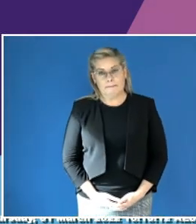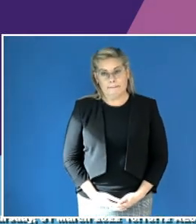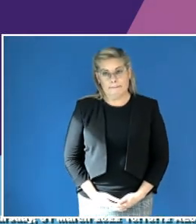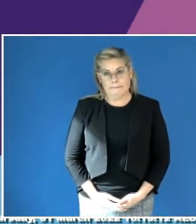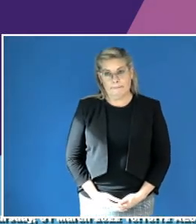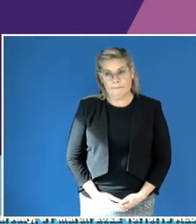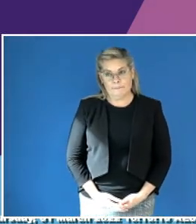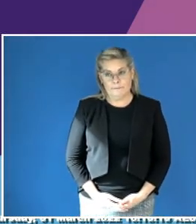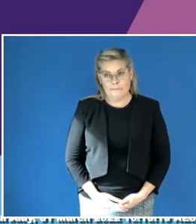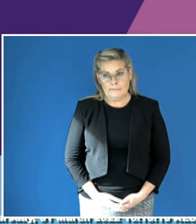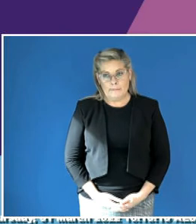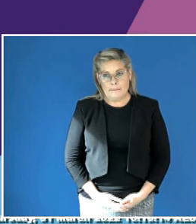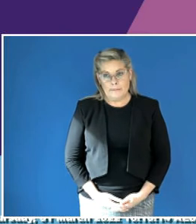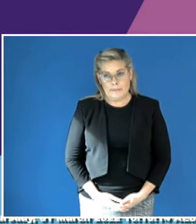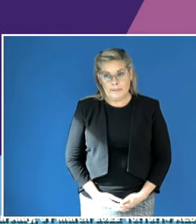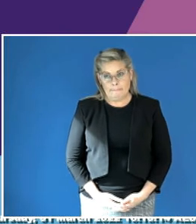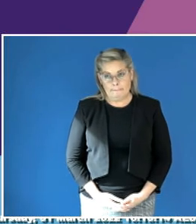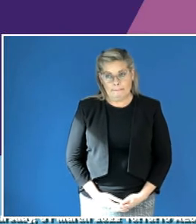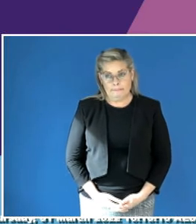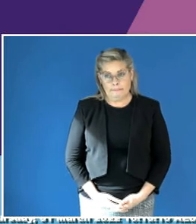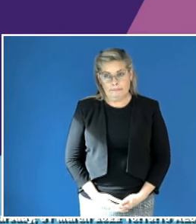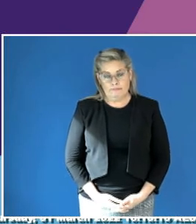Katie, I think we are coming back to you.